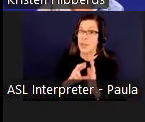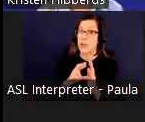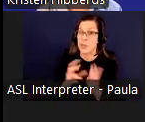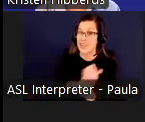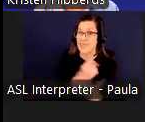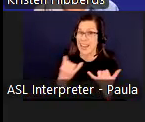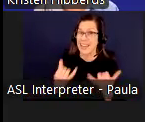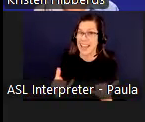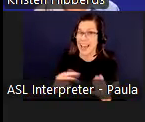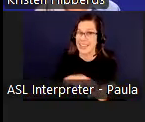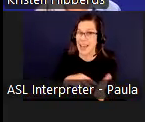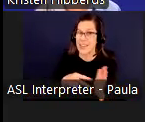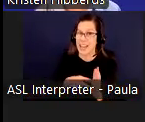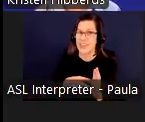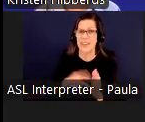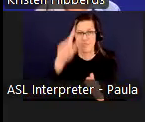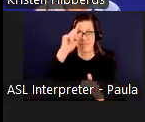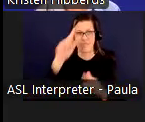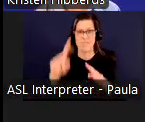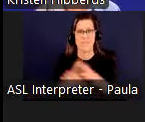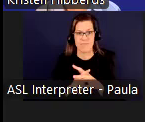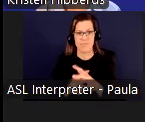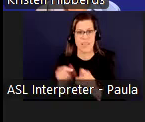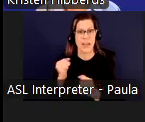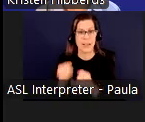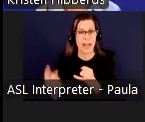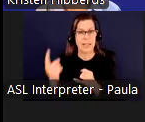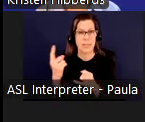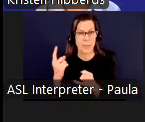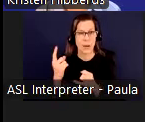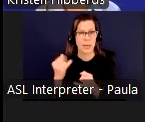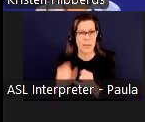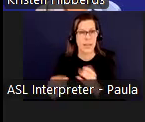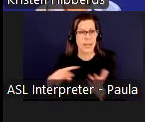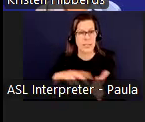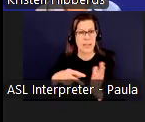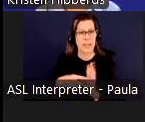So the the last one, the last definition even unsubstantiated,